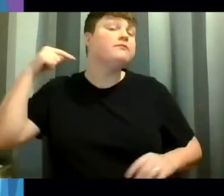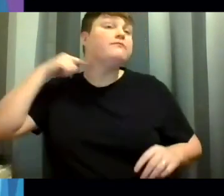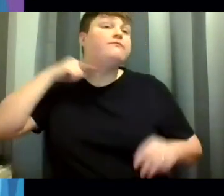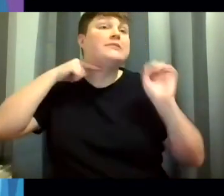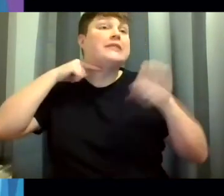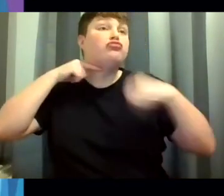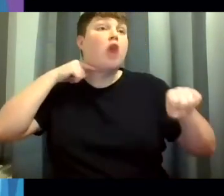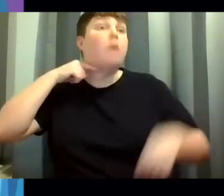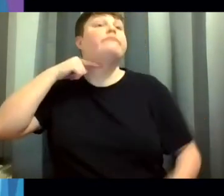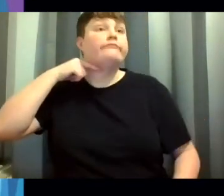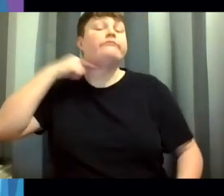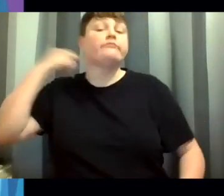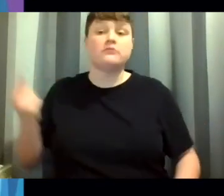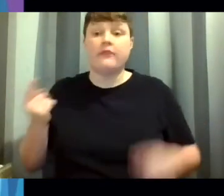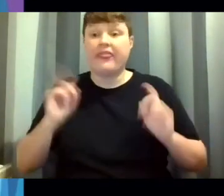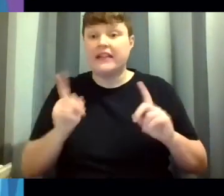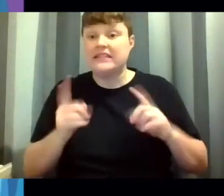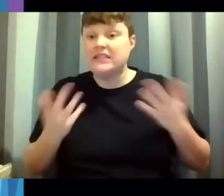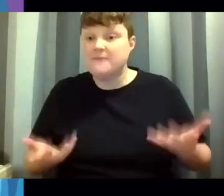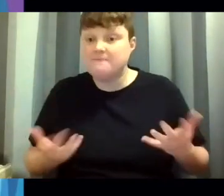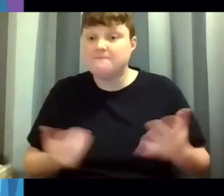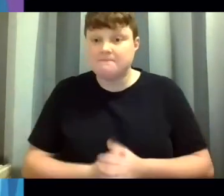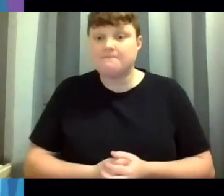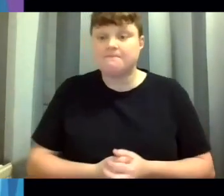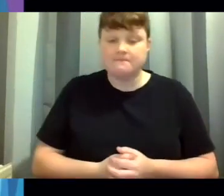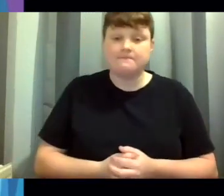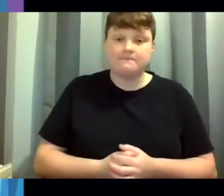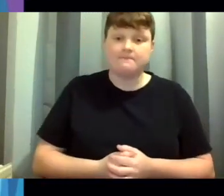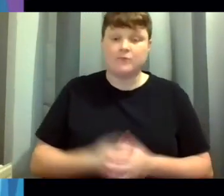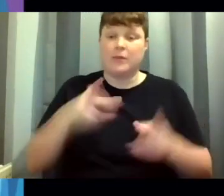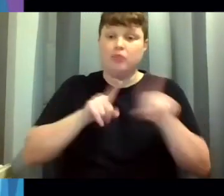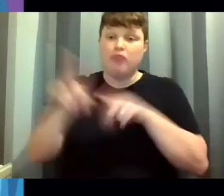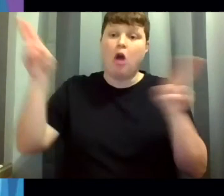outcome and be reduced costs to the NHS and other healthcare providers.